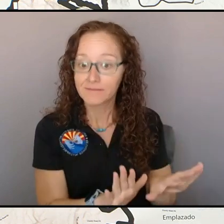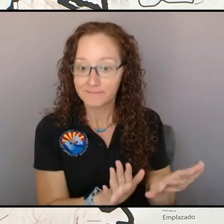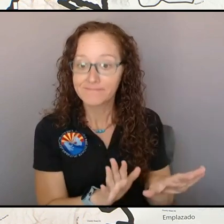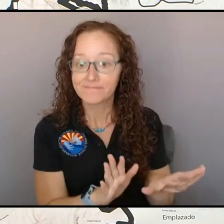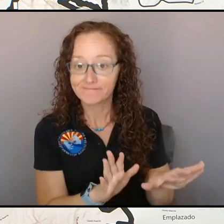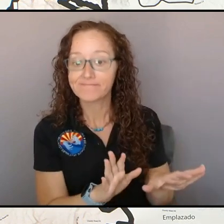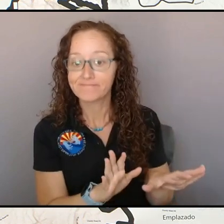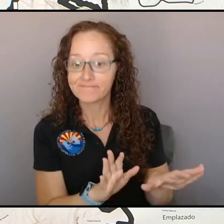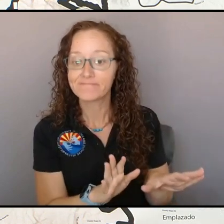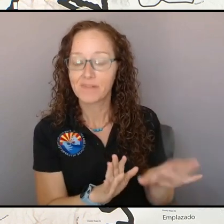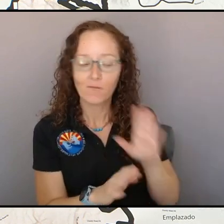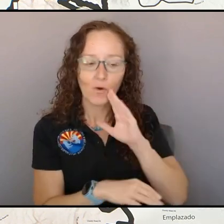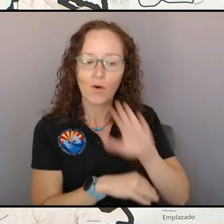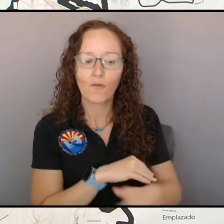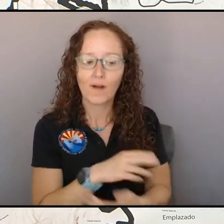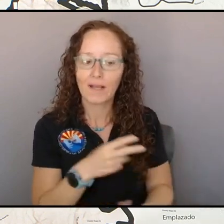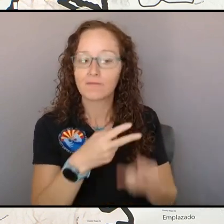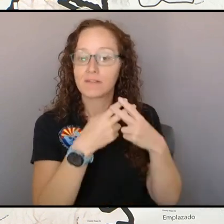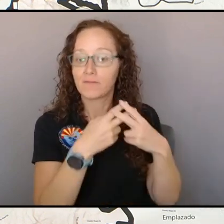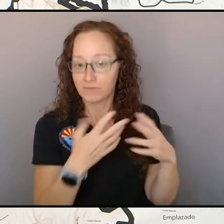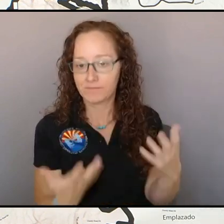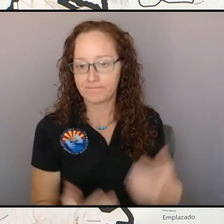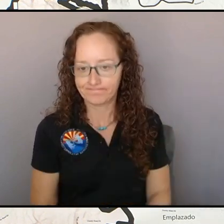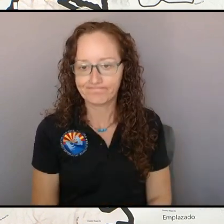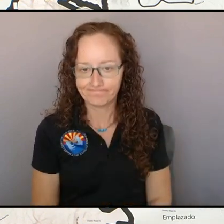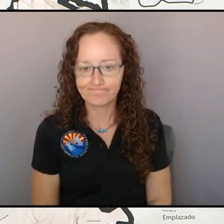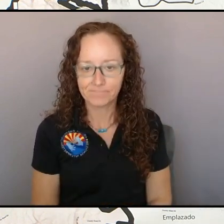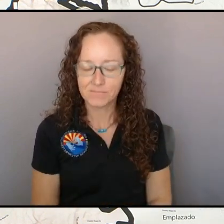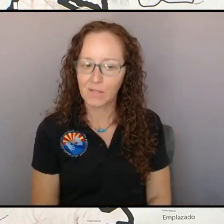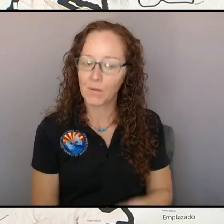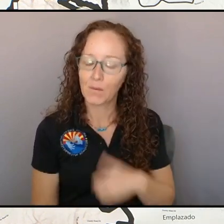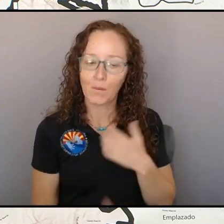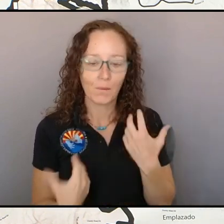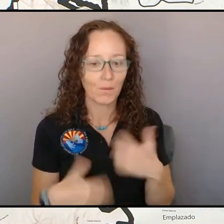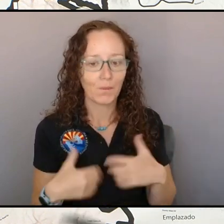categories. So, that's really, really awesome and I think that